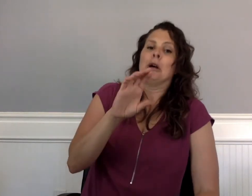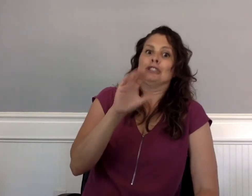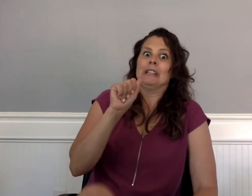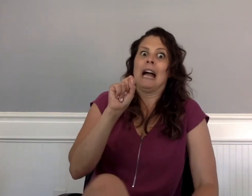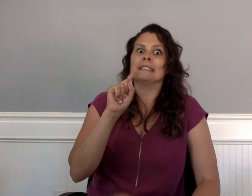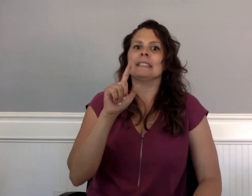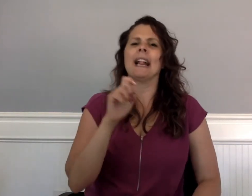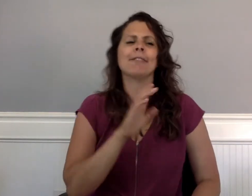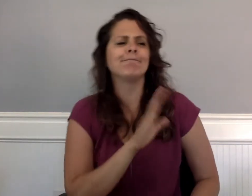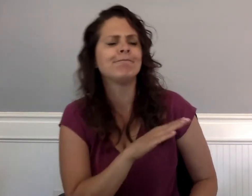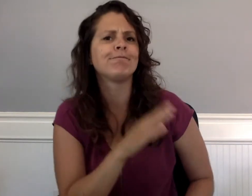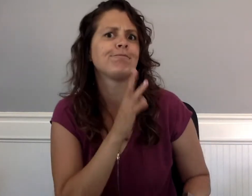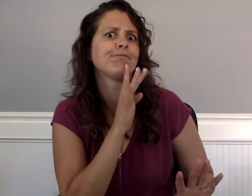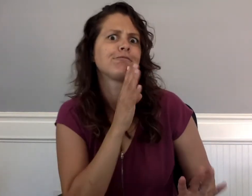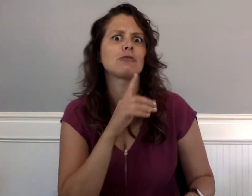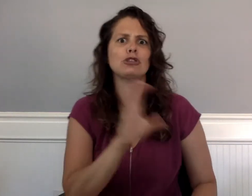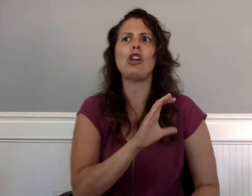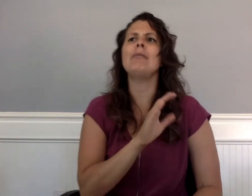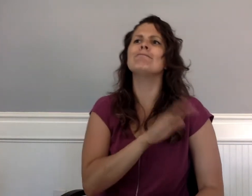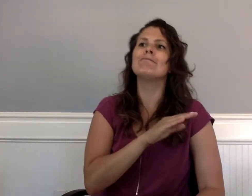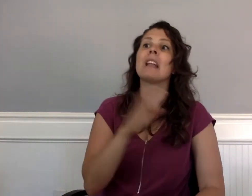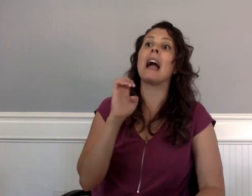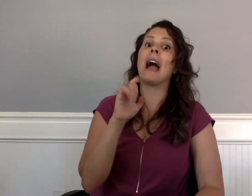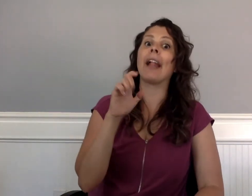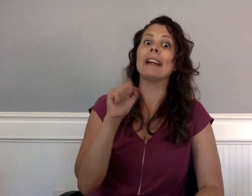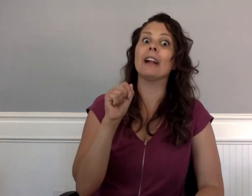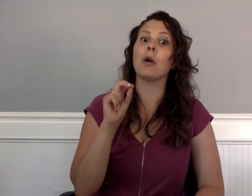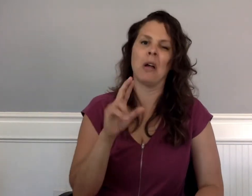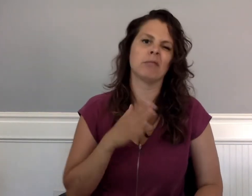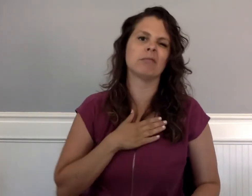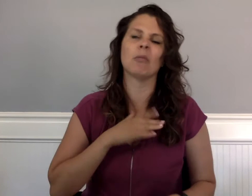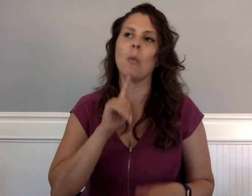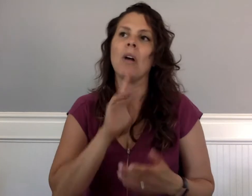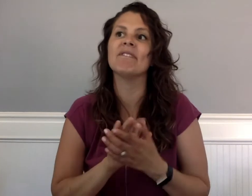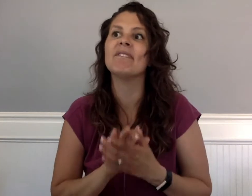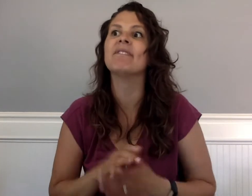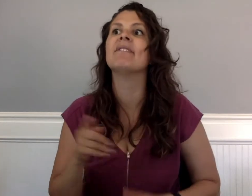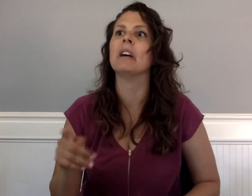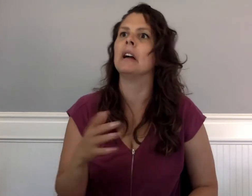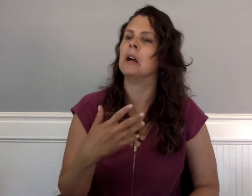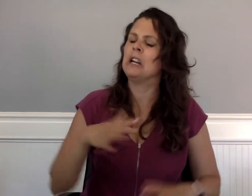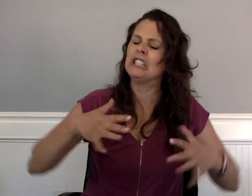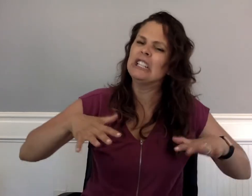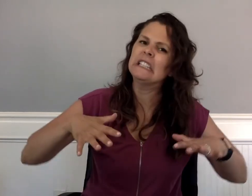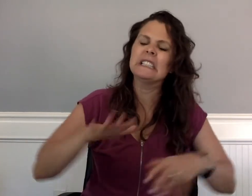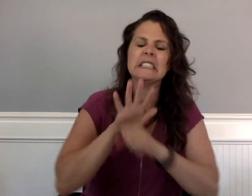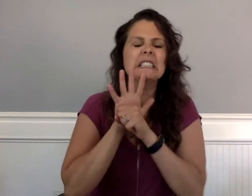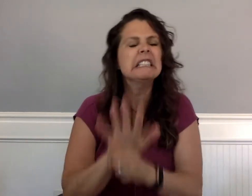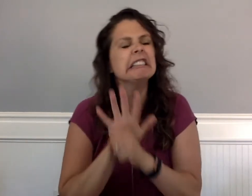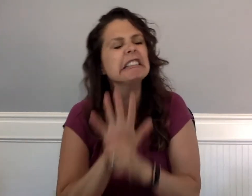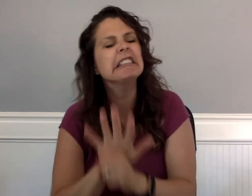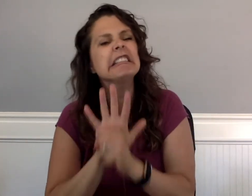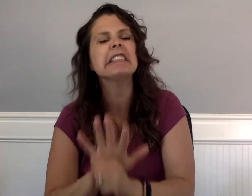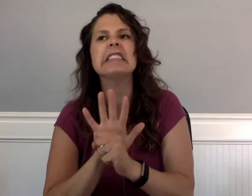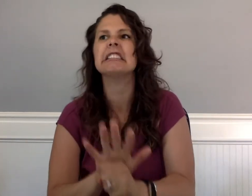“Eleanor,” Mr. Castle told Charlie, “gets very anxious this time of year.